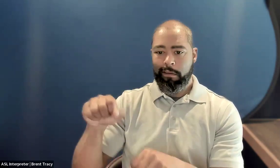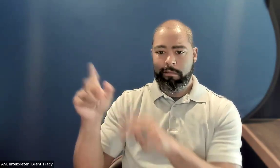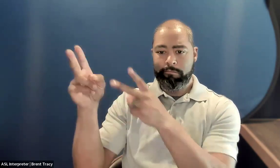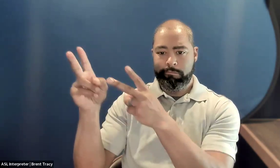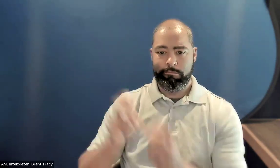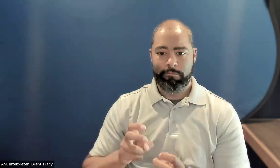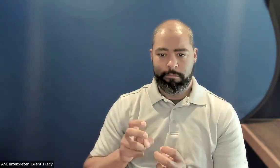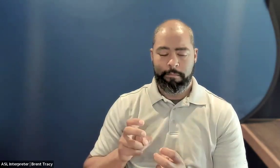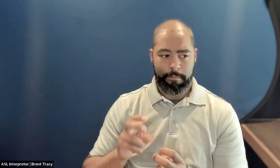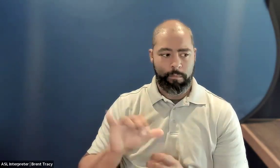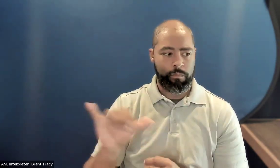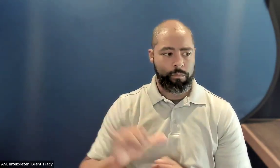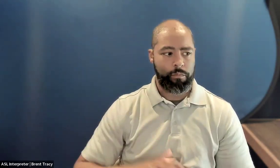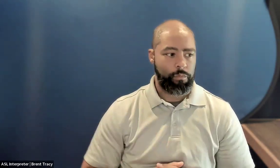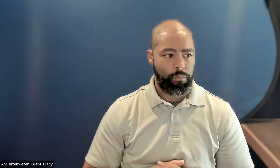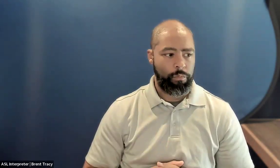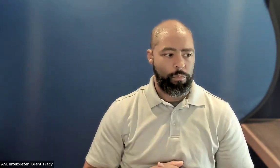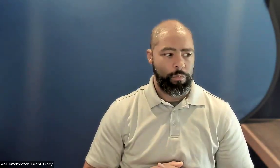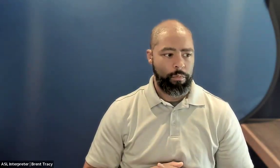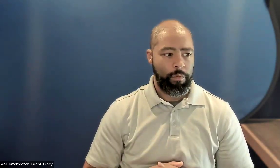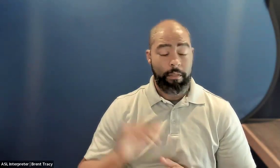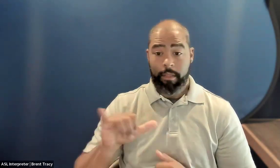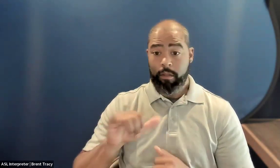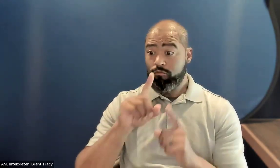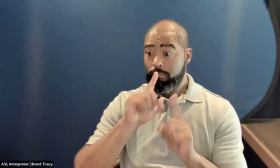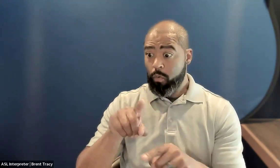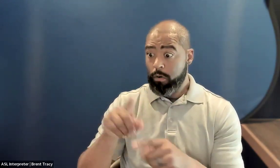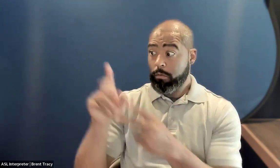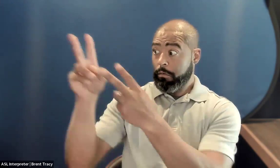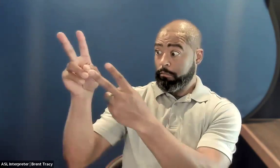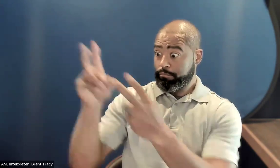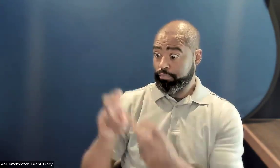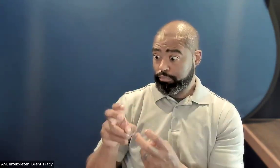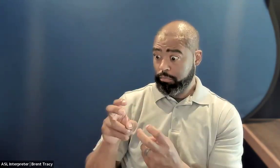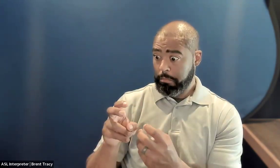The project reports can be helpful to save for future